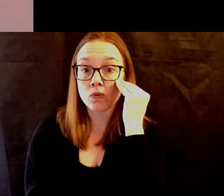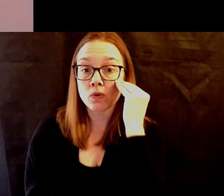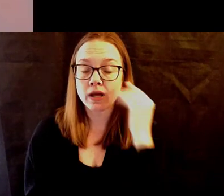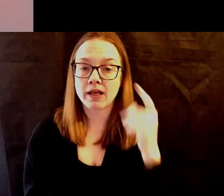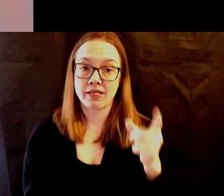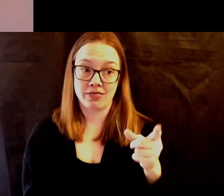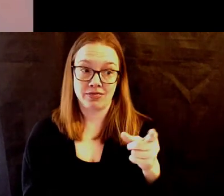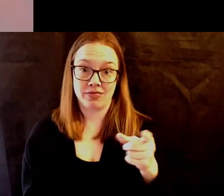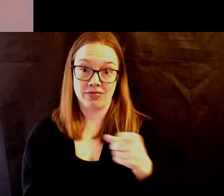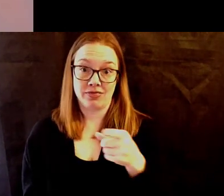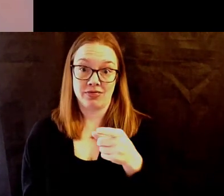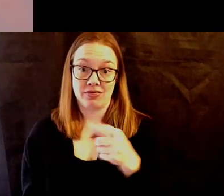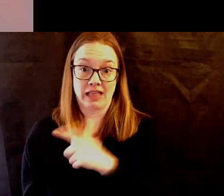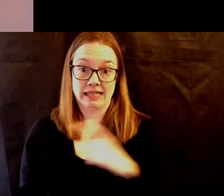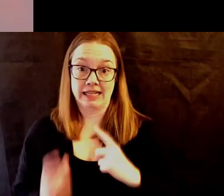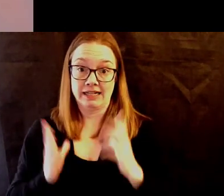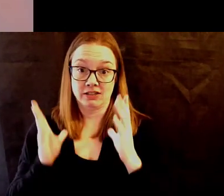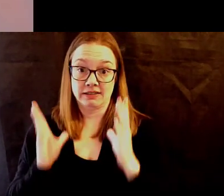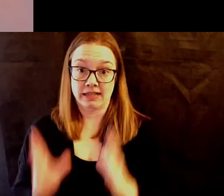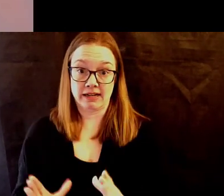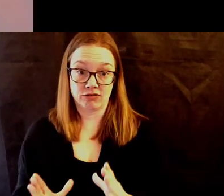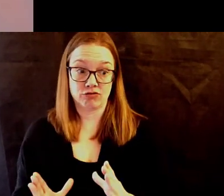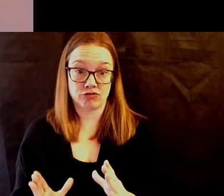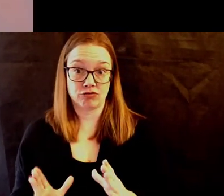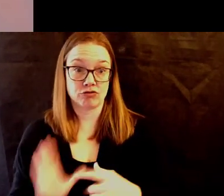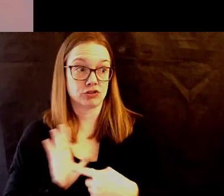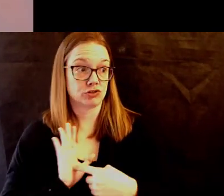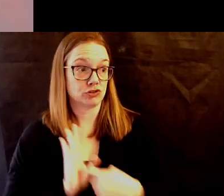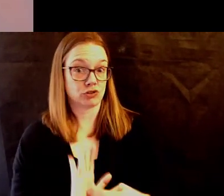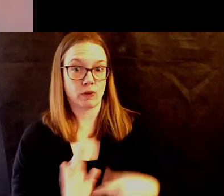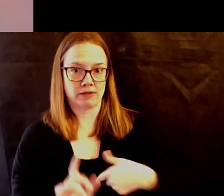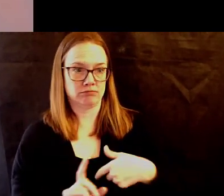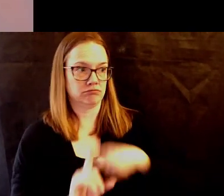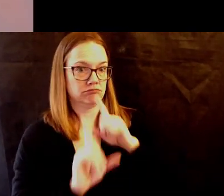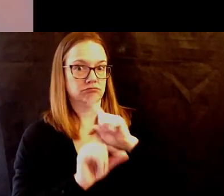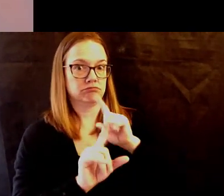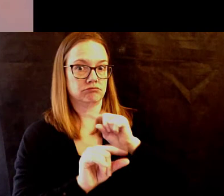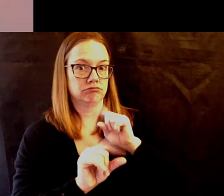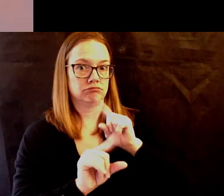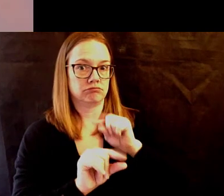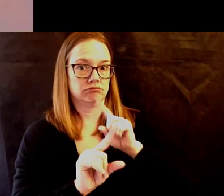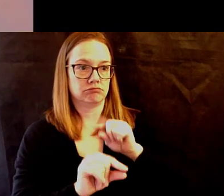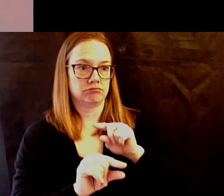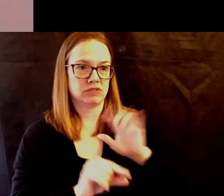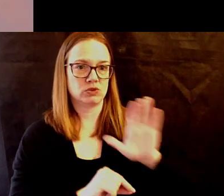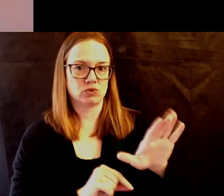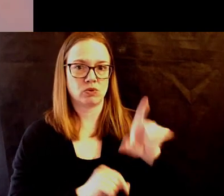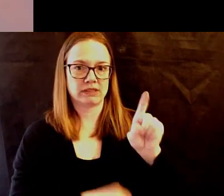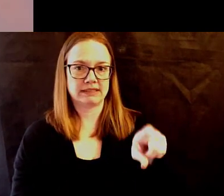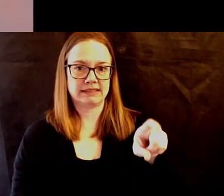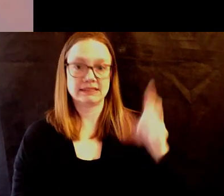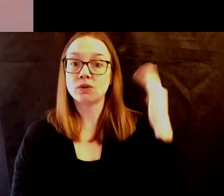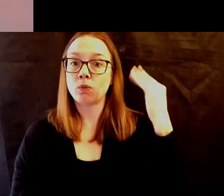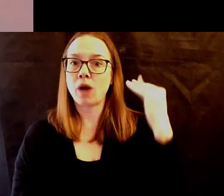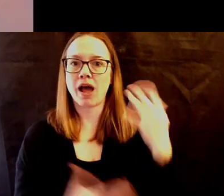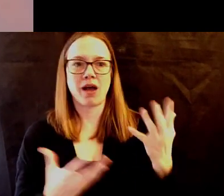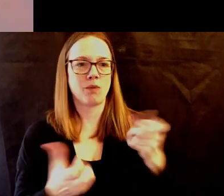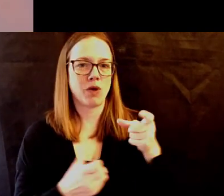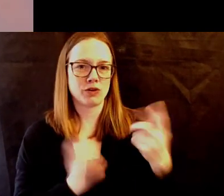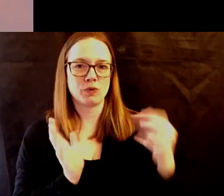responsive to your needs as one of their voters so that you'll continue voting for them.